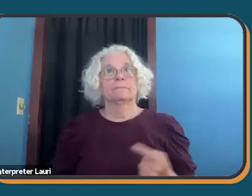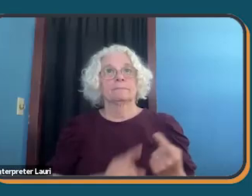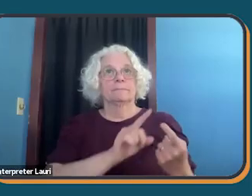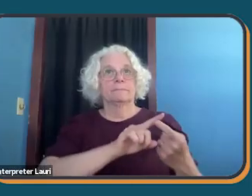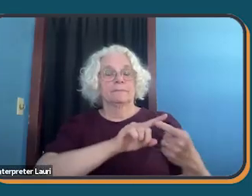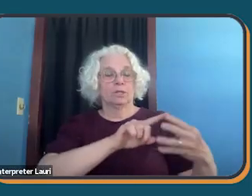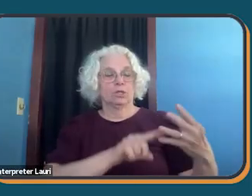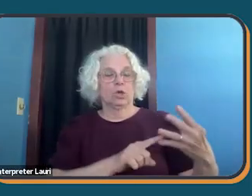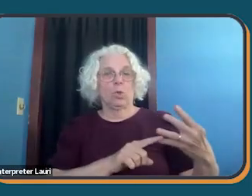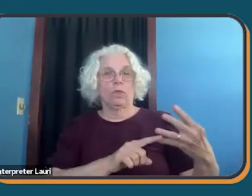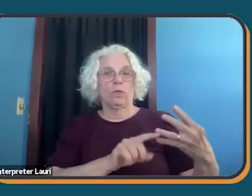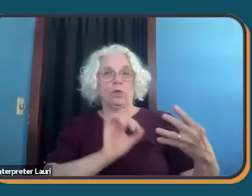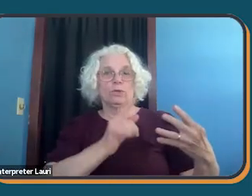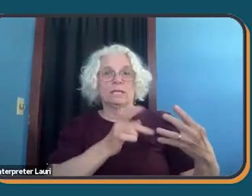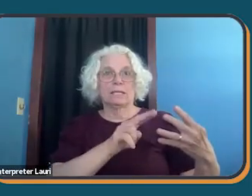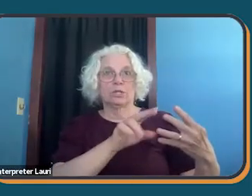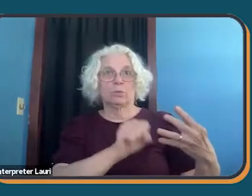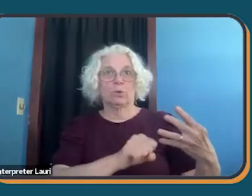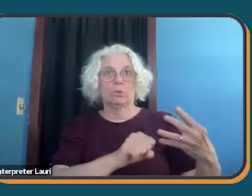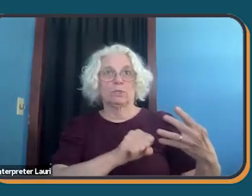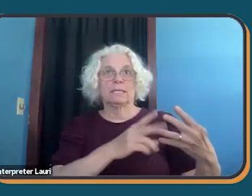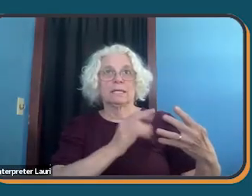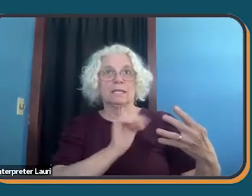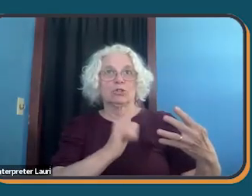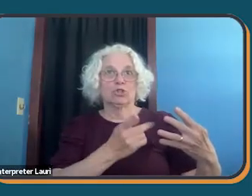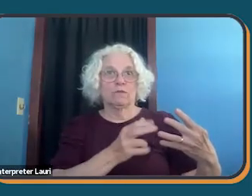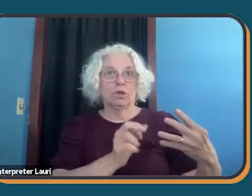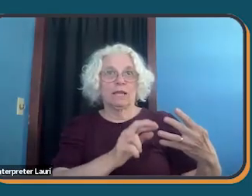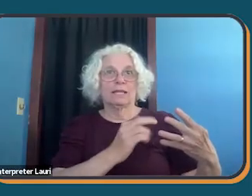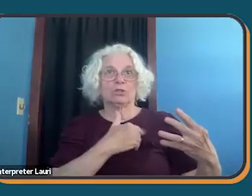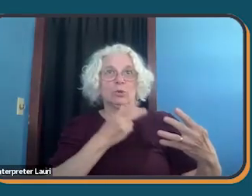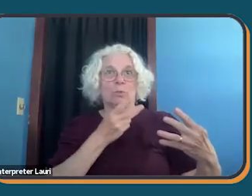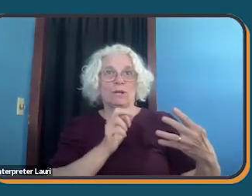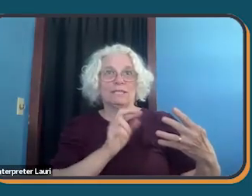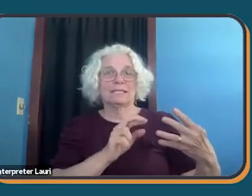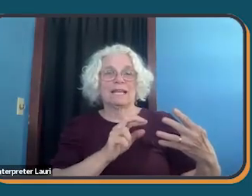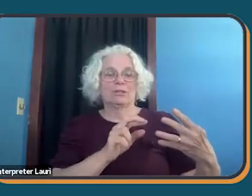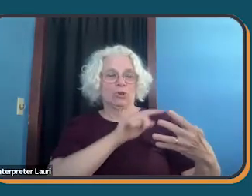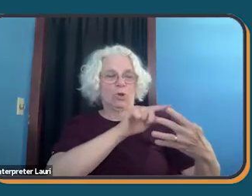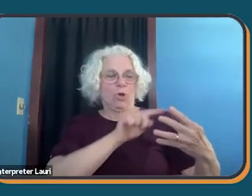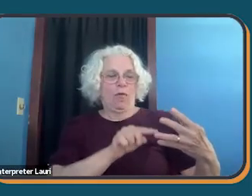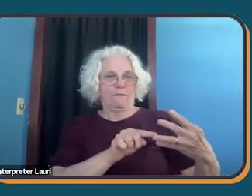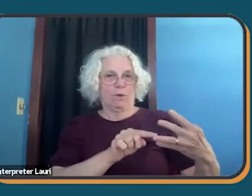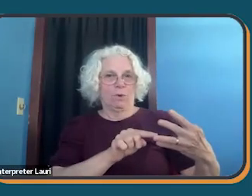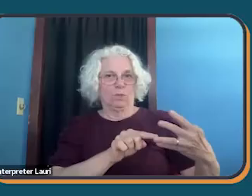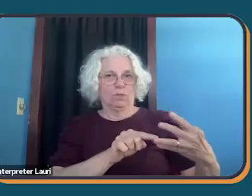for adapting osteoporosis, breast cancer and cervical cancer screenings for people with disabilities